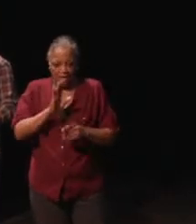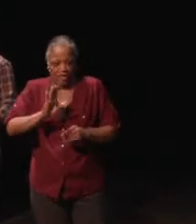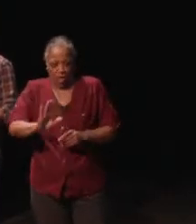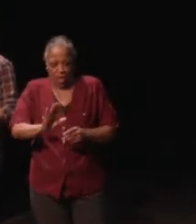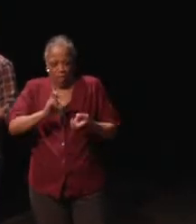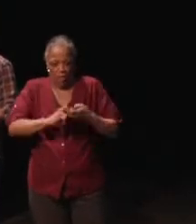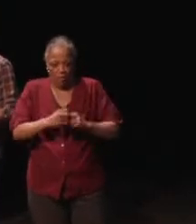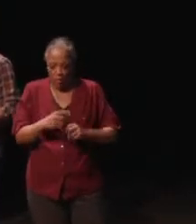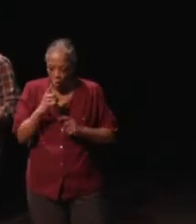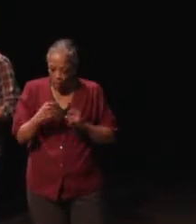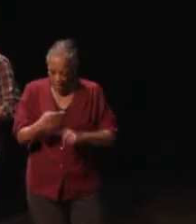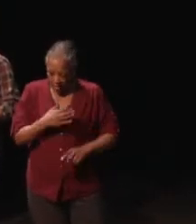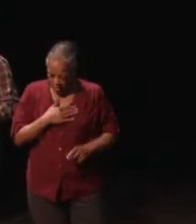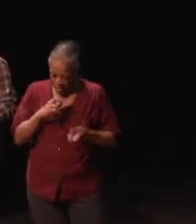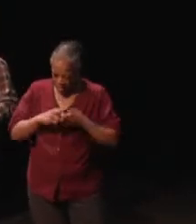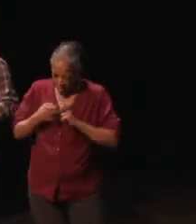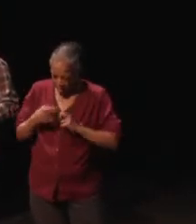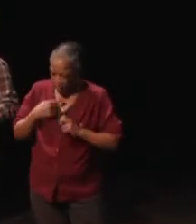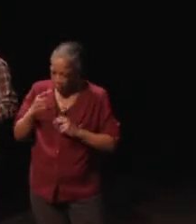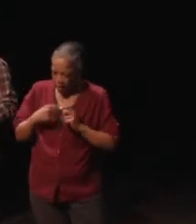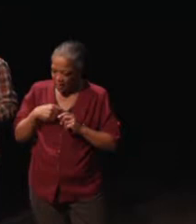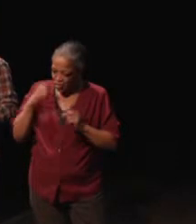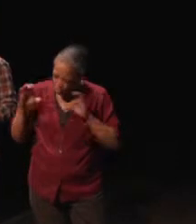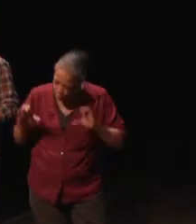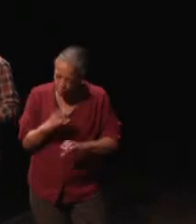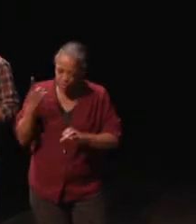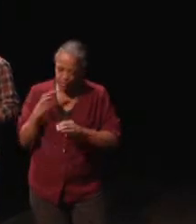when it's something that they should be doing something about,